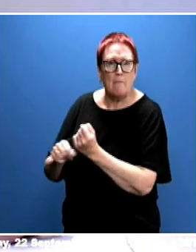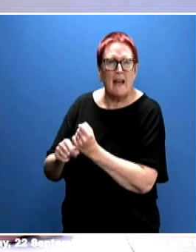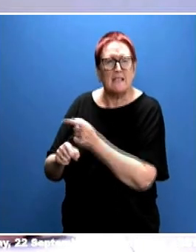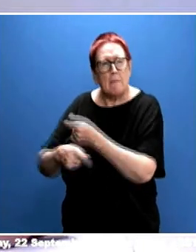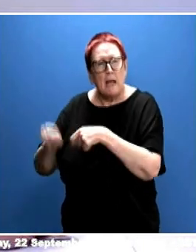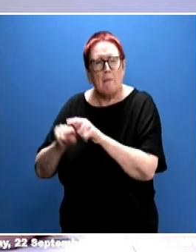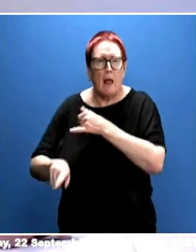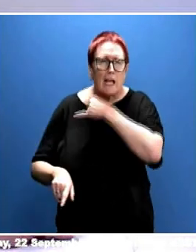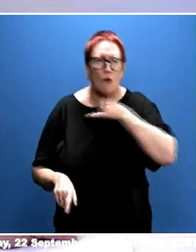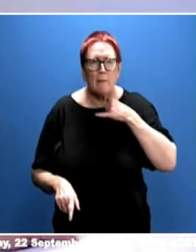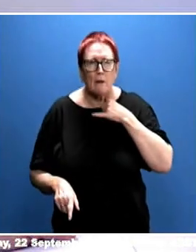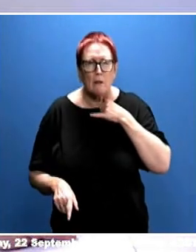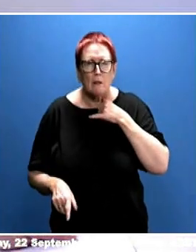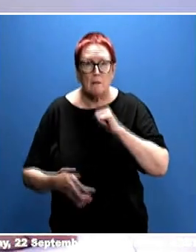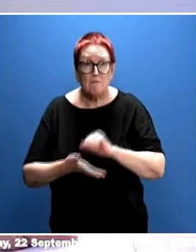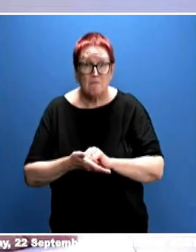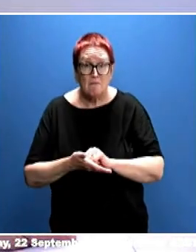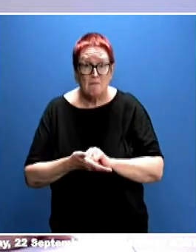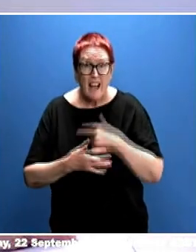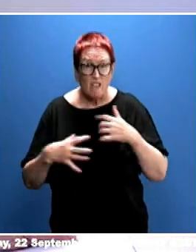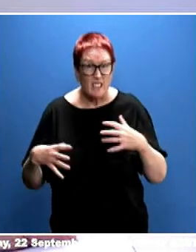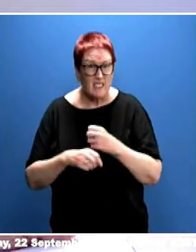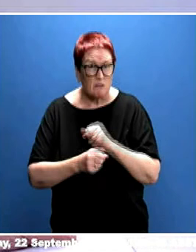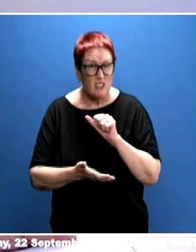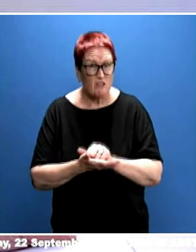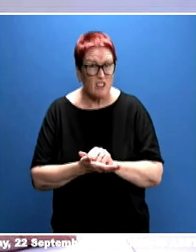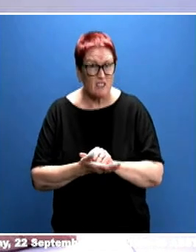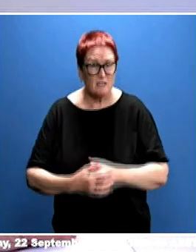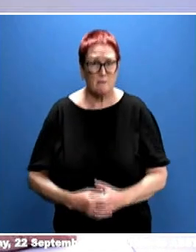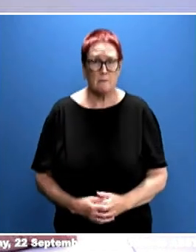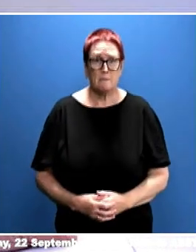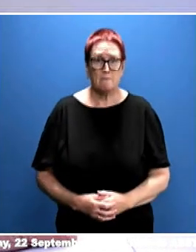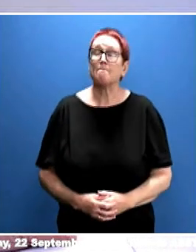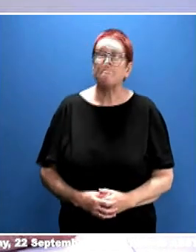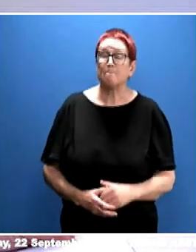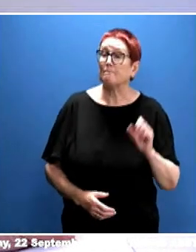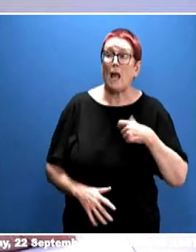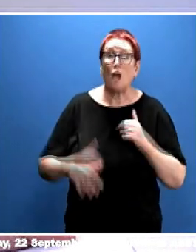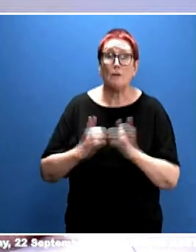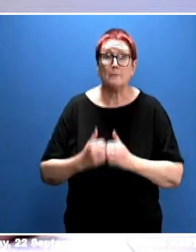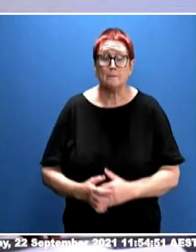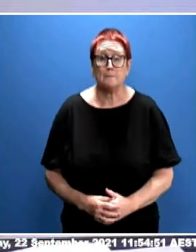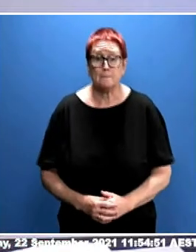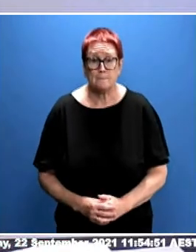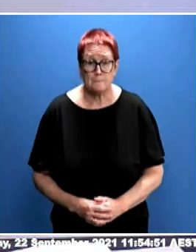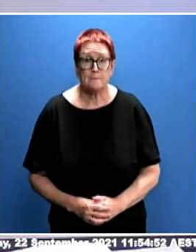that takes place in that facility; is that a fair way of describing how you see it? It is. All right, thank you.